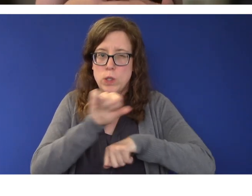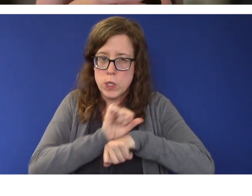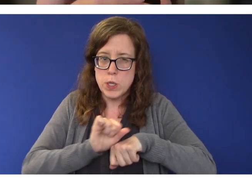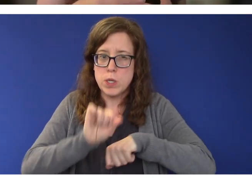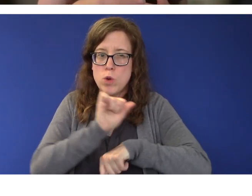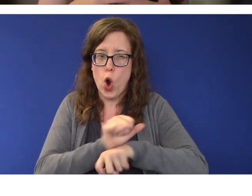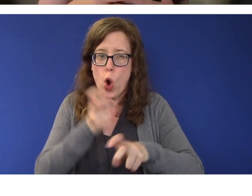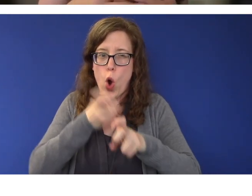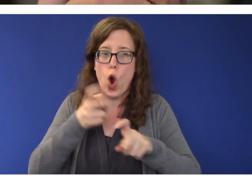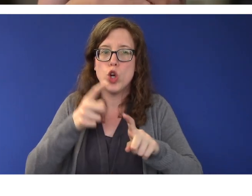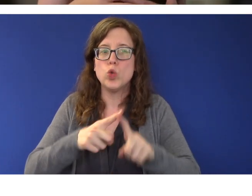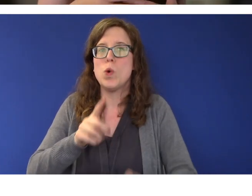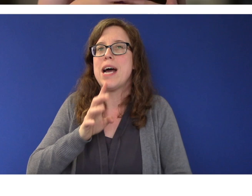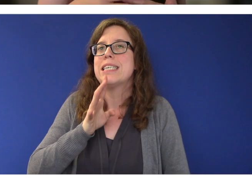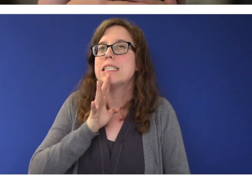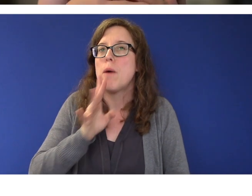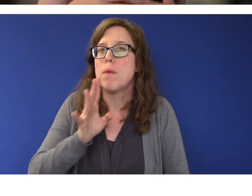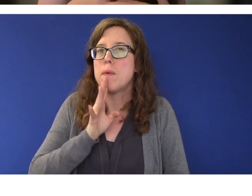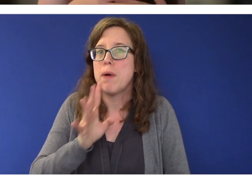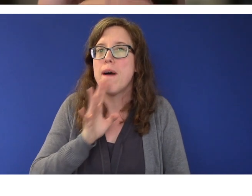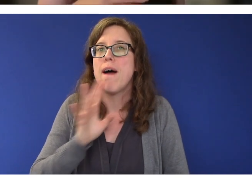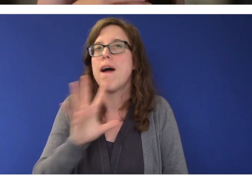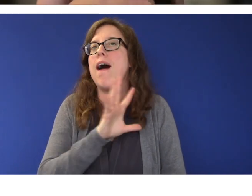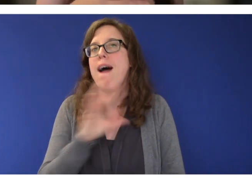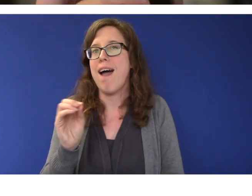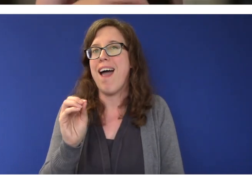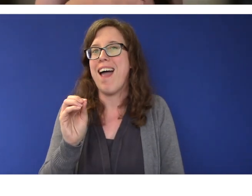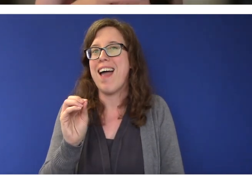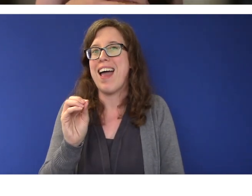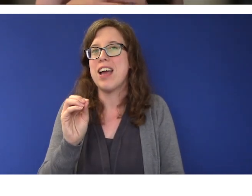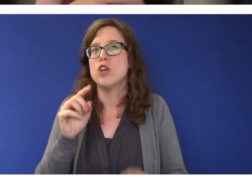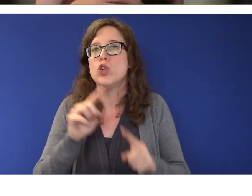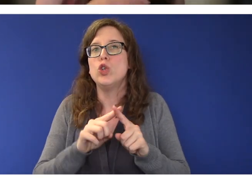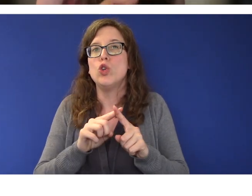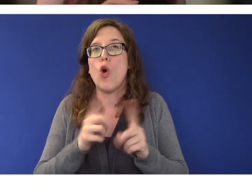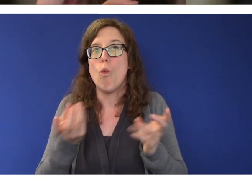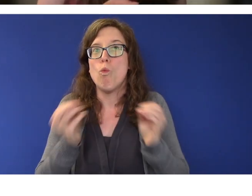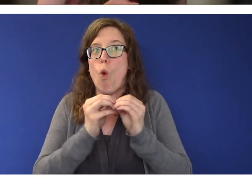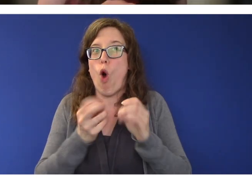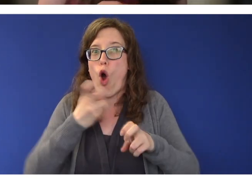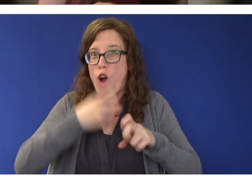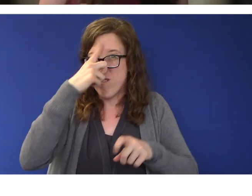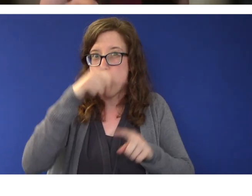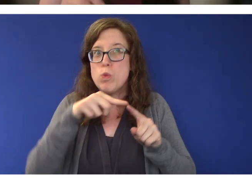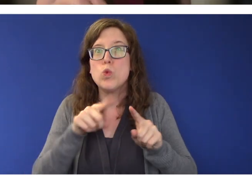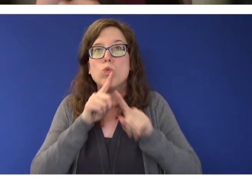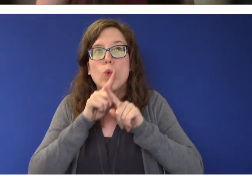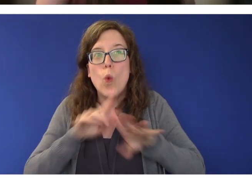work for them to talk and even more effort and work for them to be able to whisper.